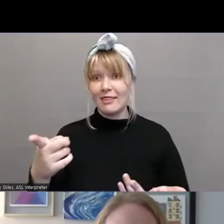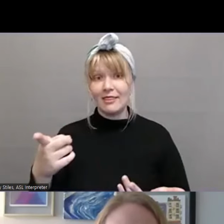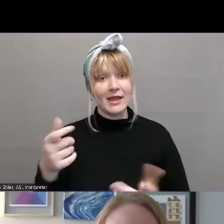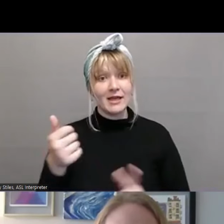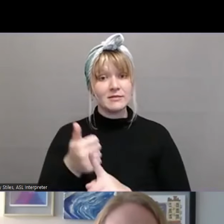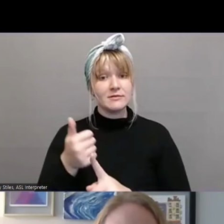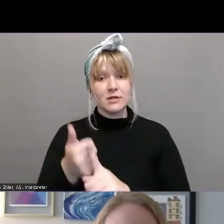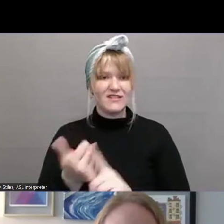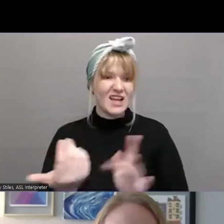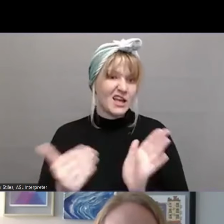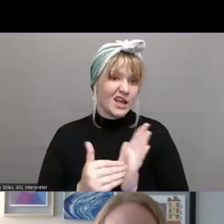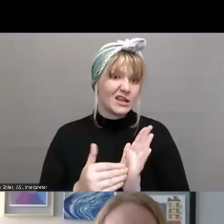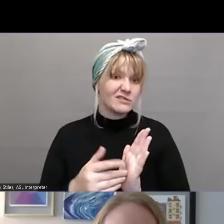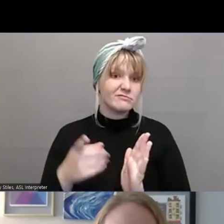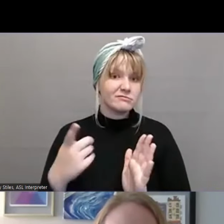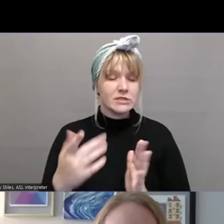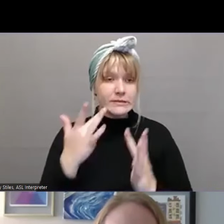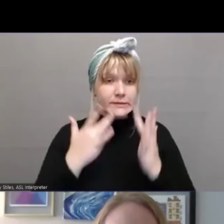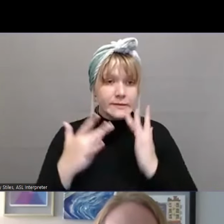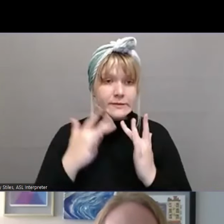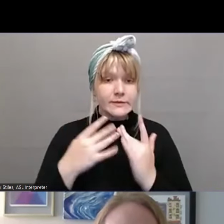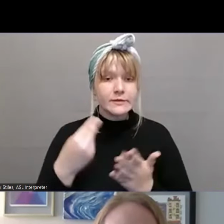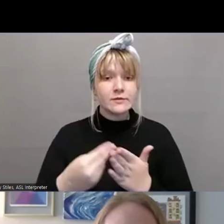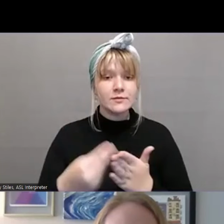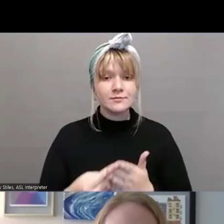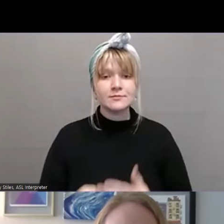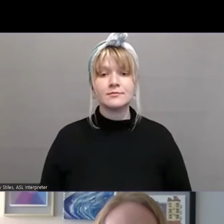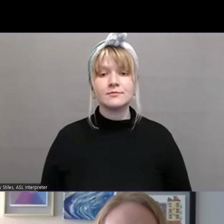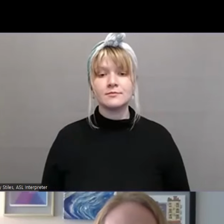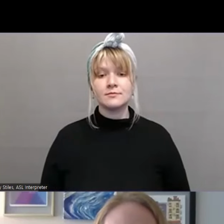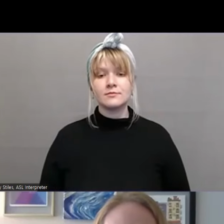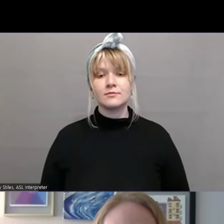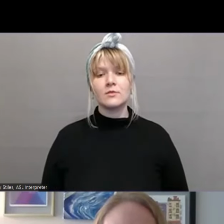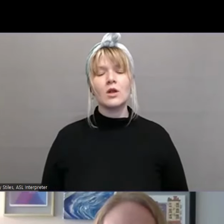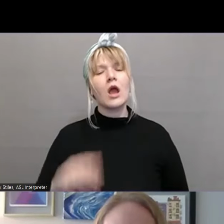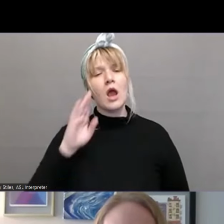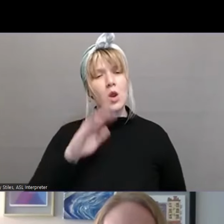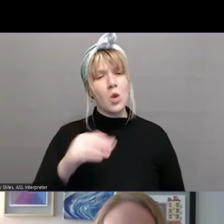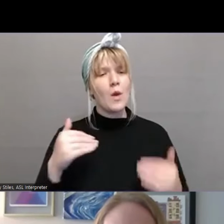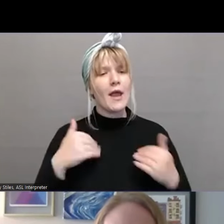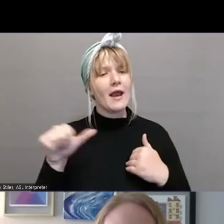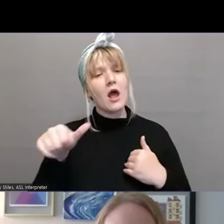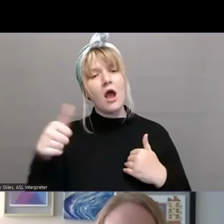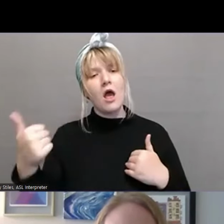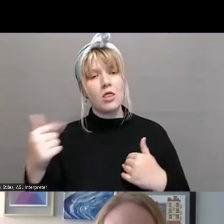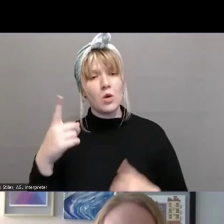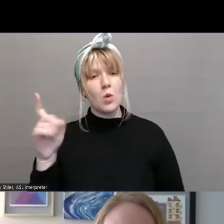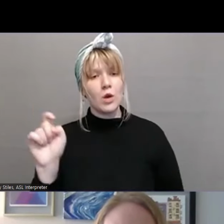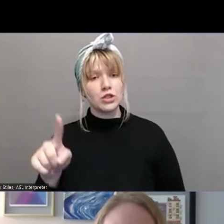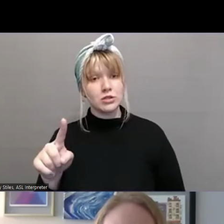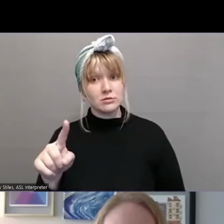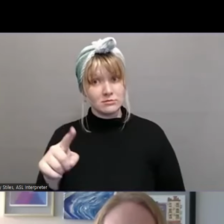I know this came from Harm Tarrant. But then I know we had another question about if it's covered under health insurance as